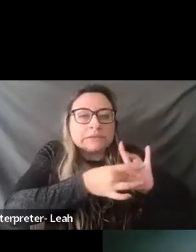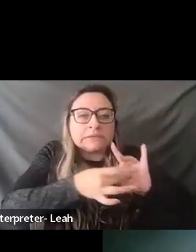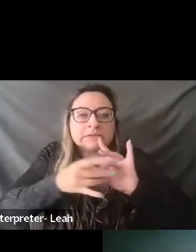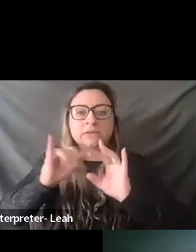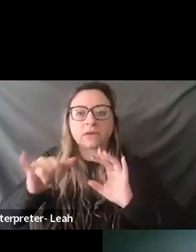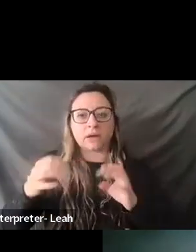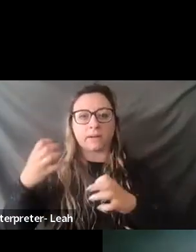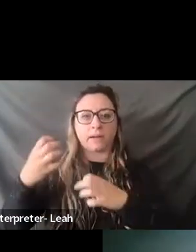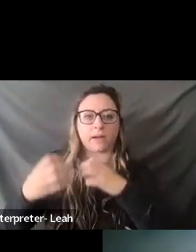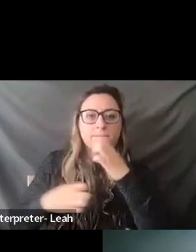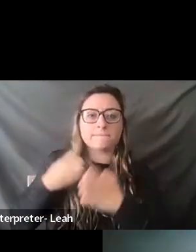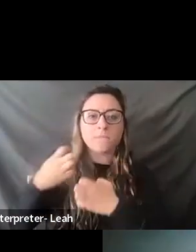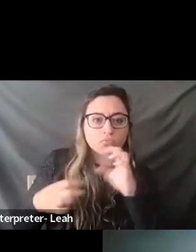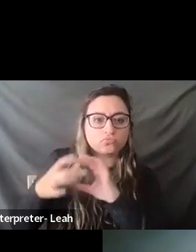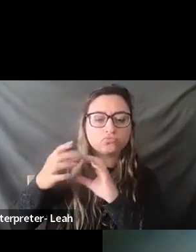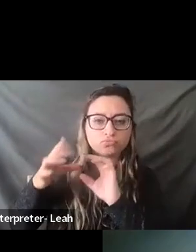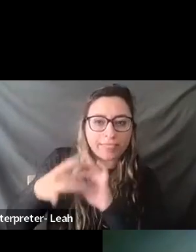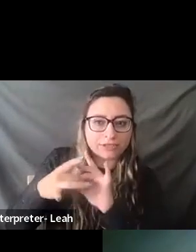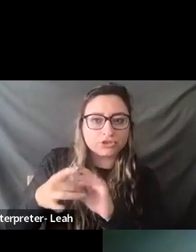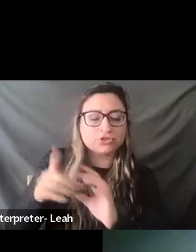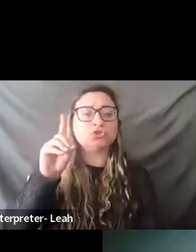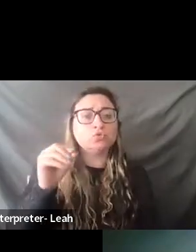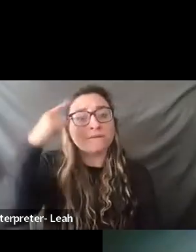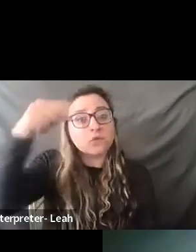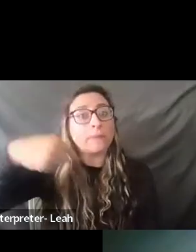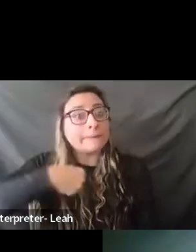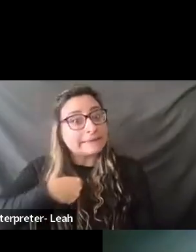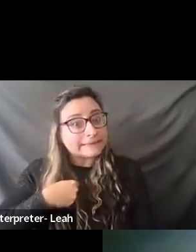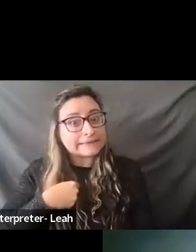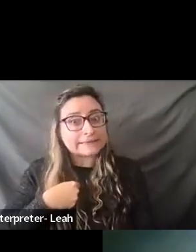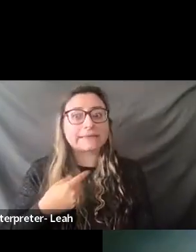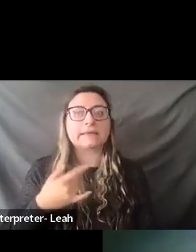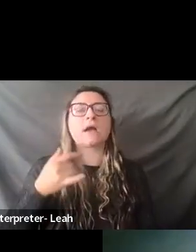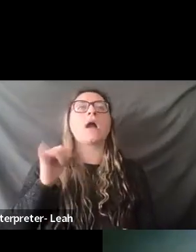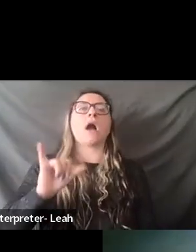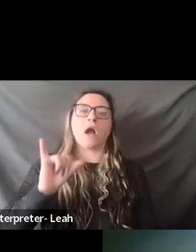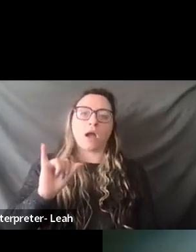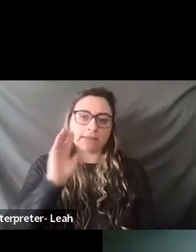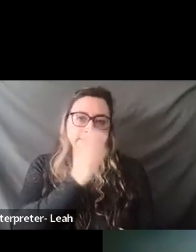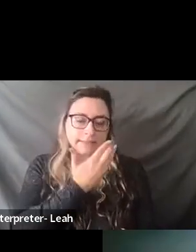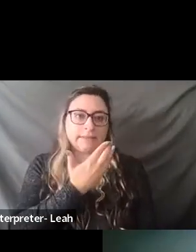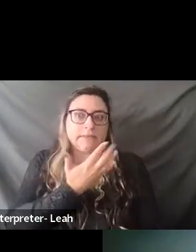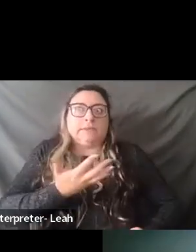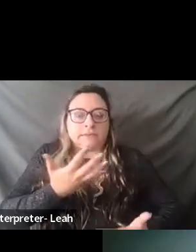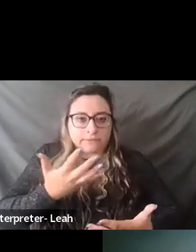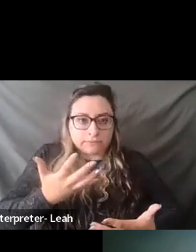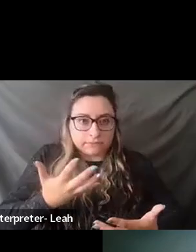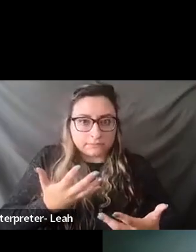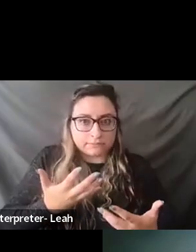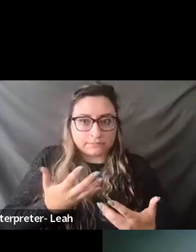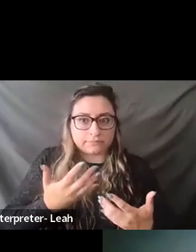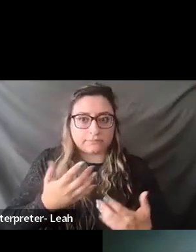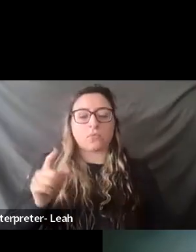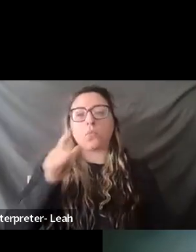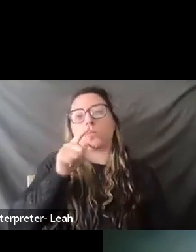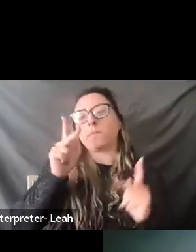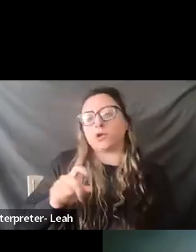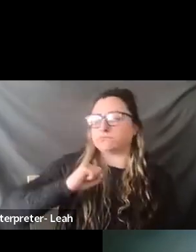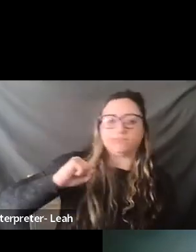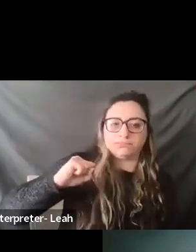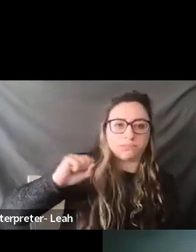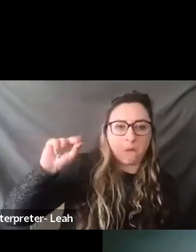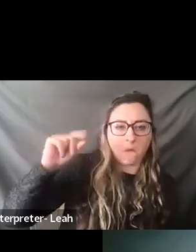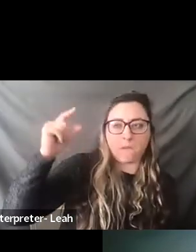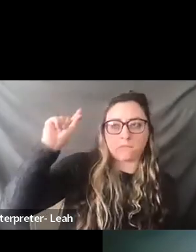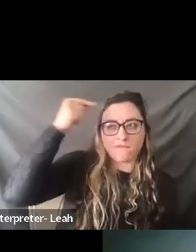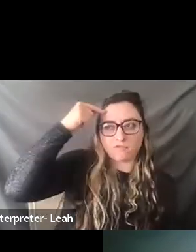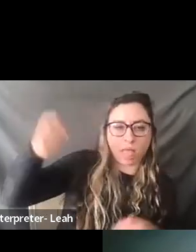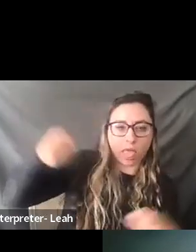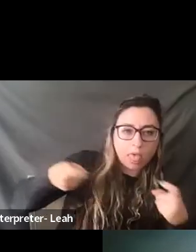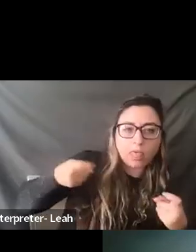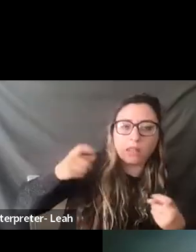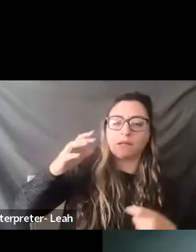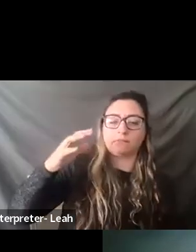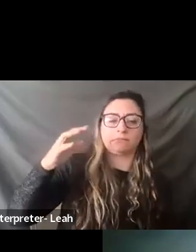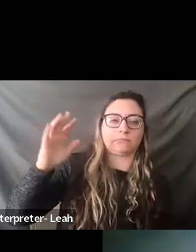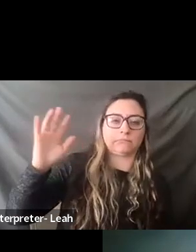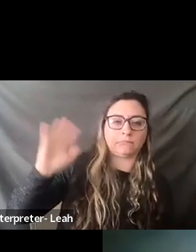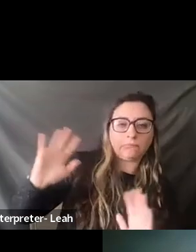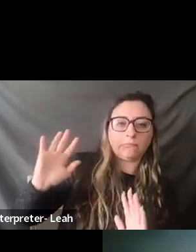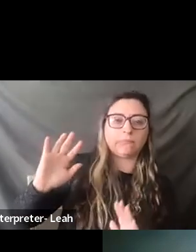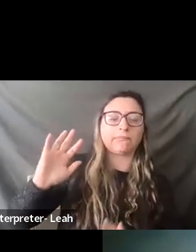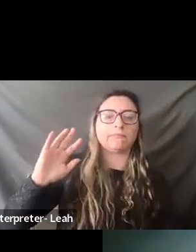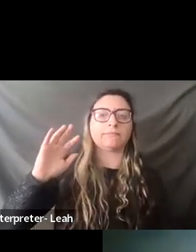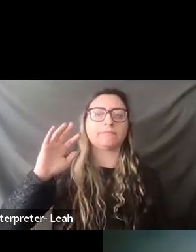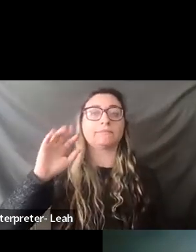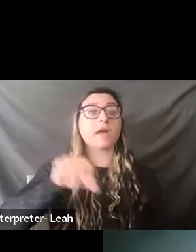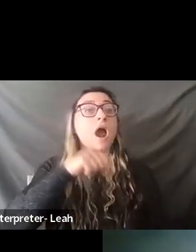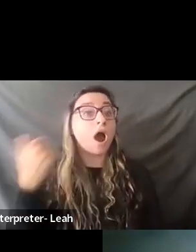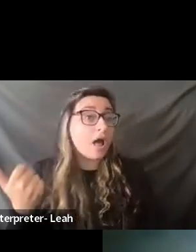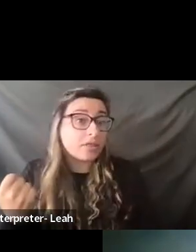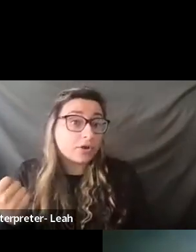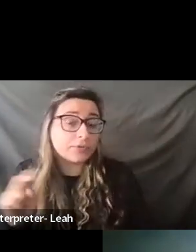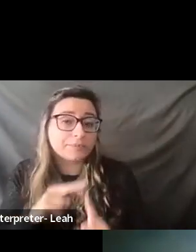But whatever.